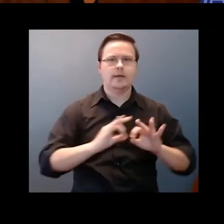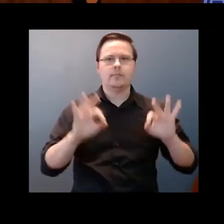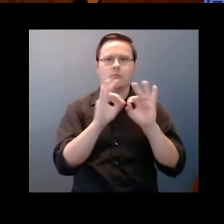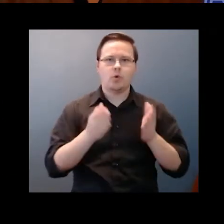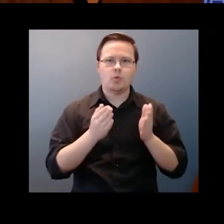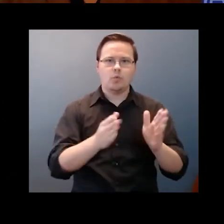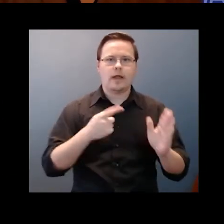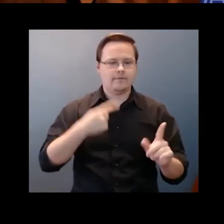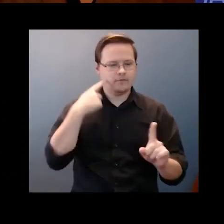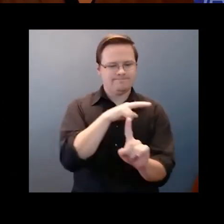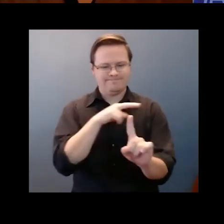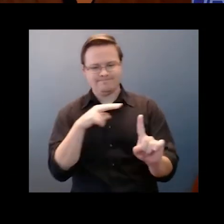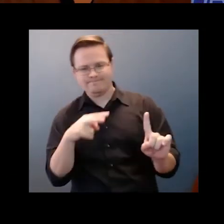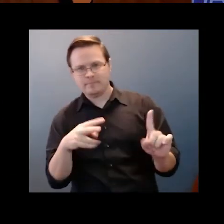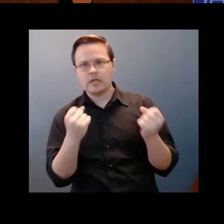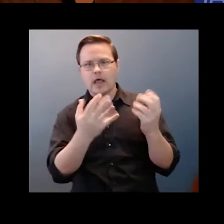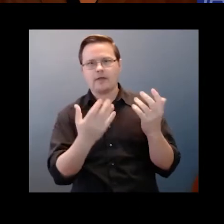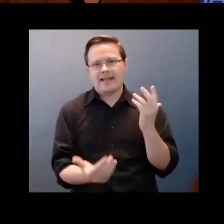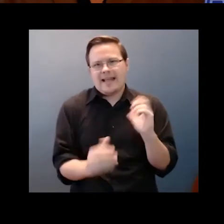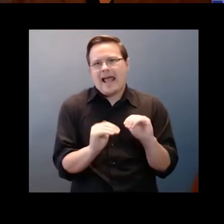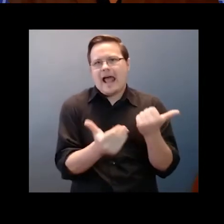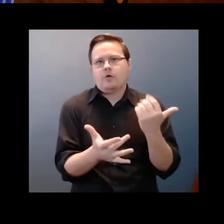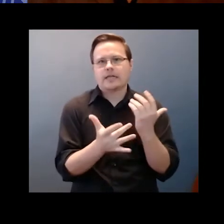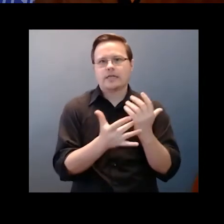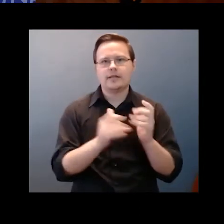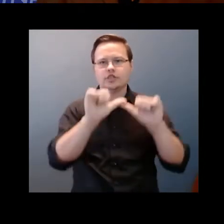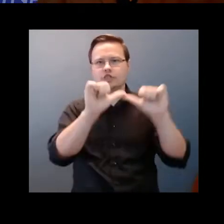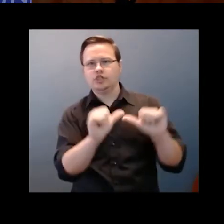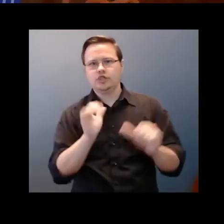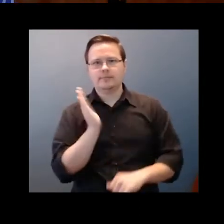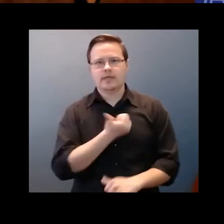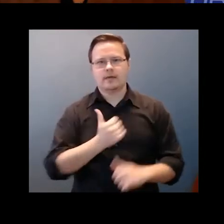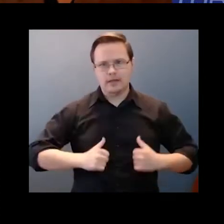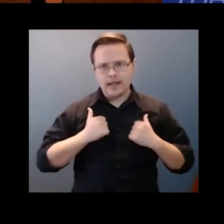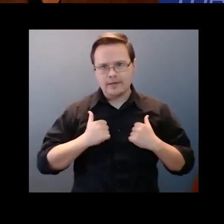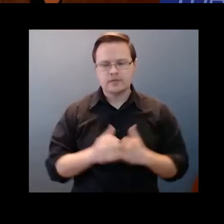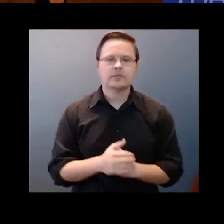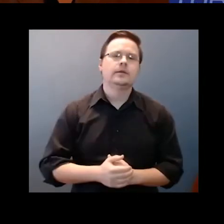a lot of how technology is shaping our lives. Today, the topic of my talk is cleaning